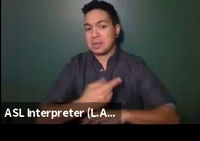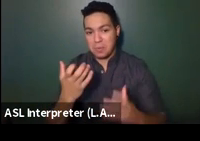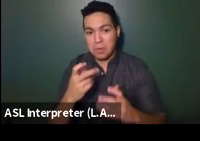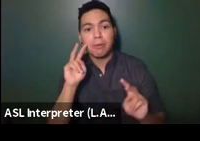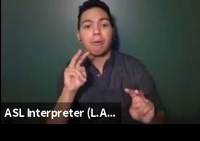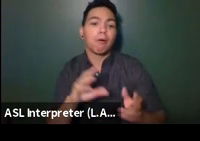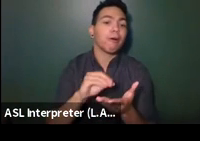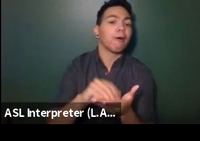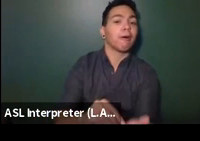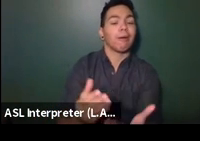ESD 113 - Andrew Hickman: So I'm going to share those poll results.